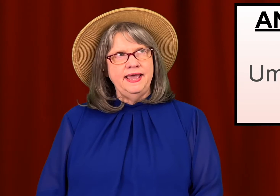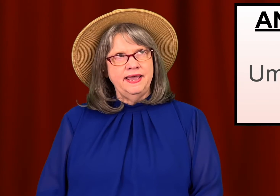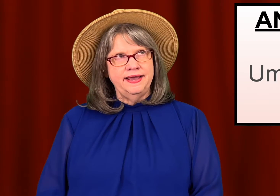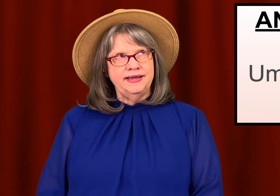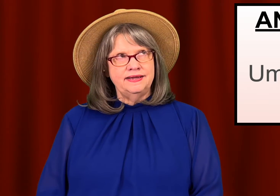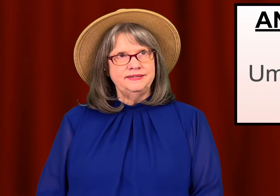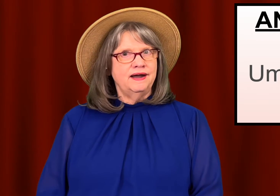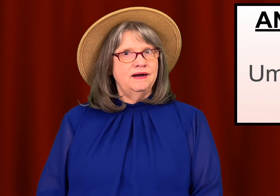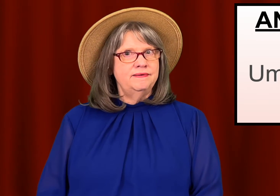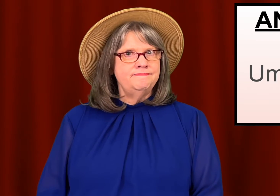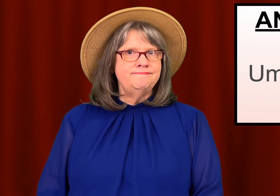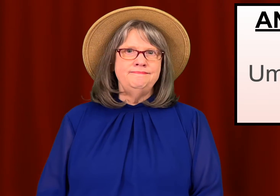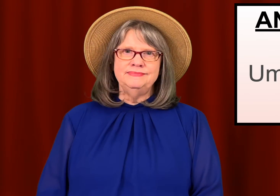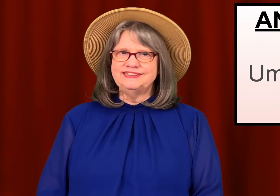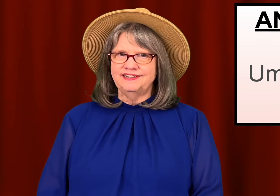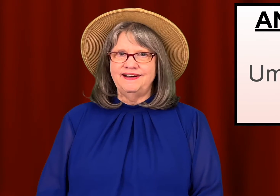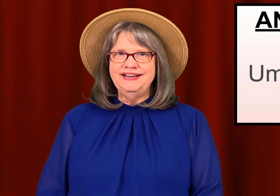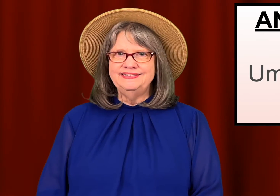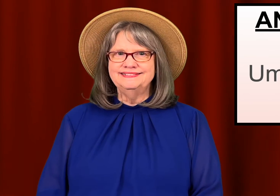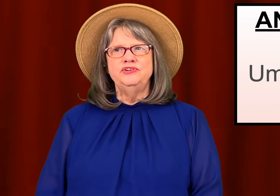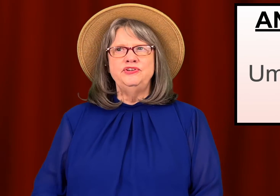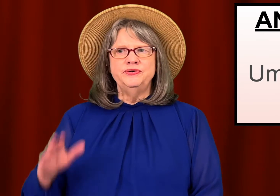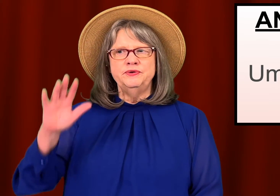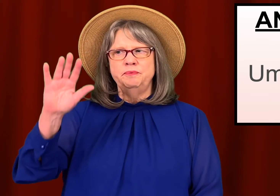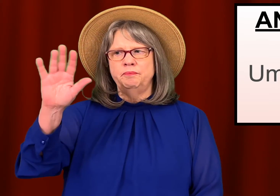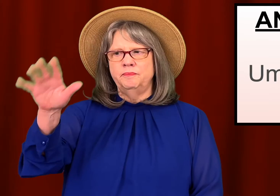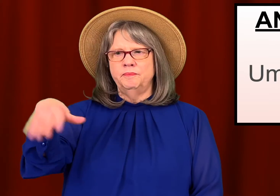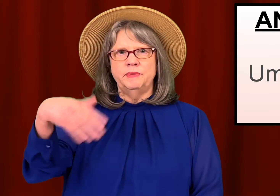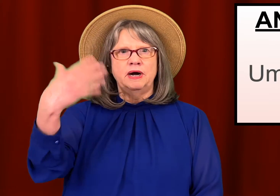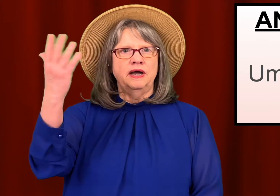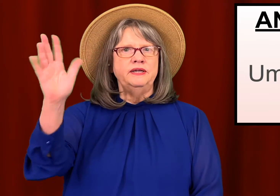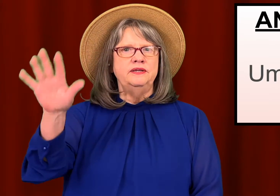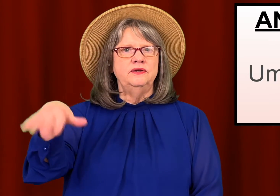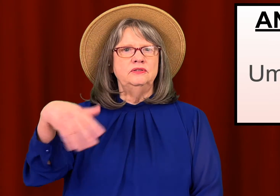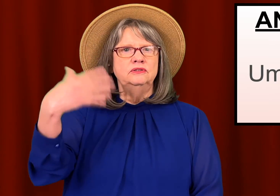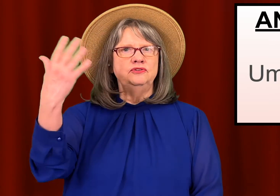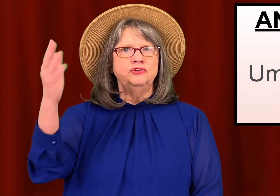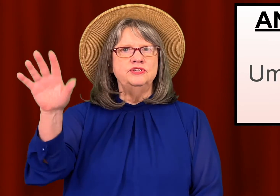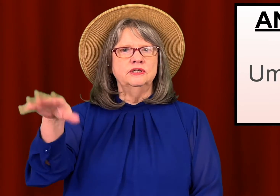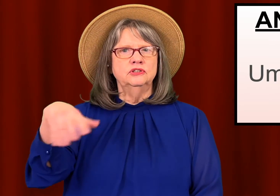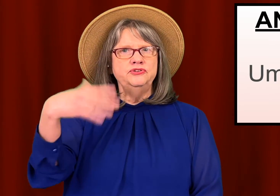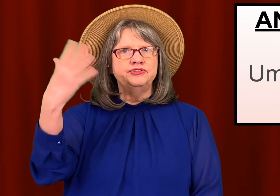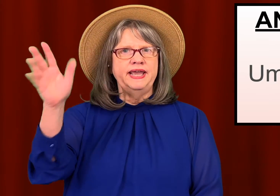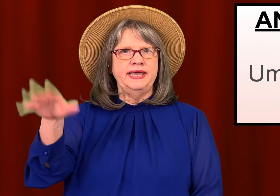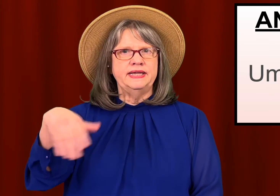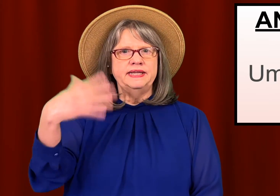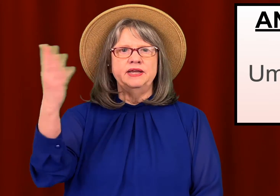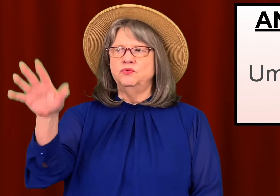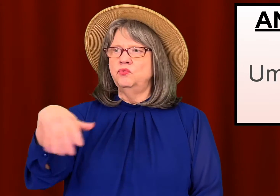AND-UMM sign. You do it by using a loose hand and